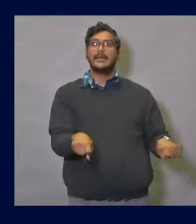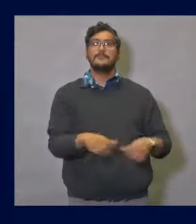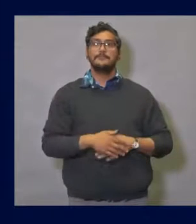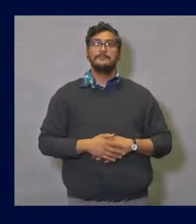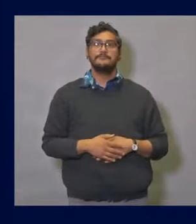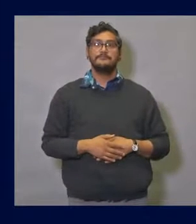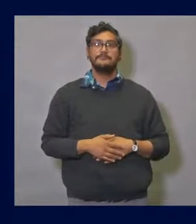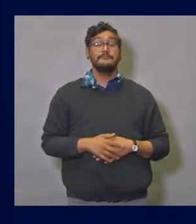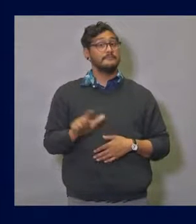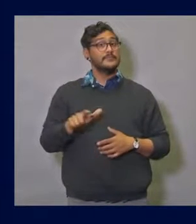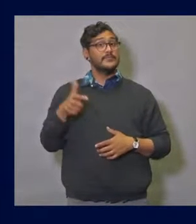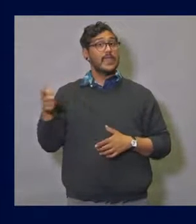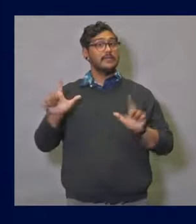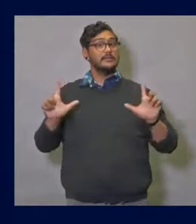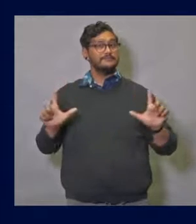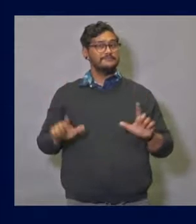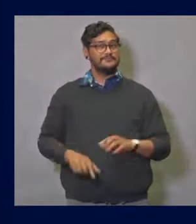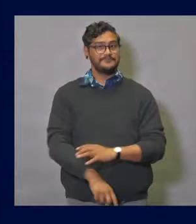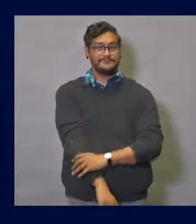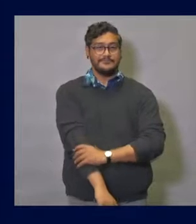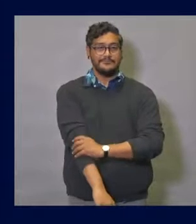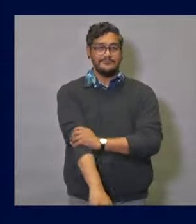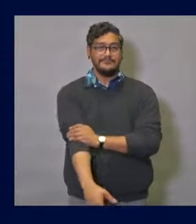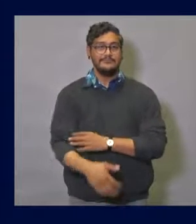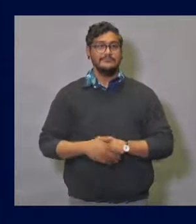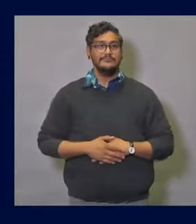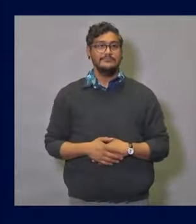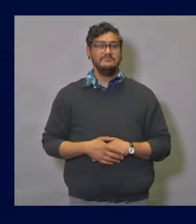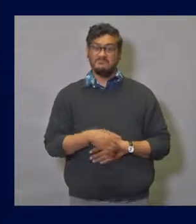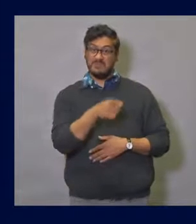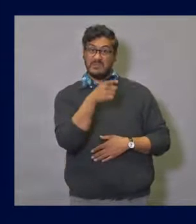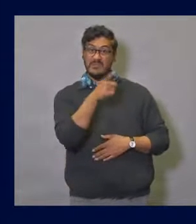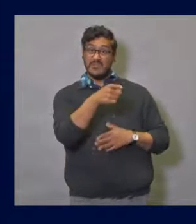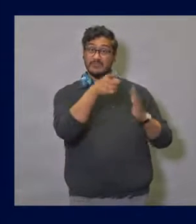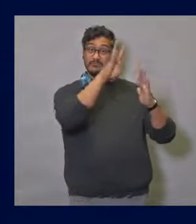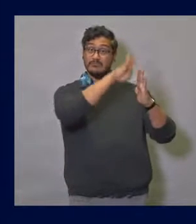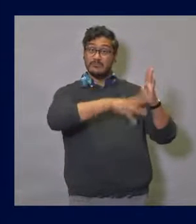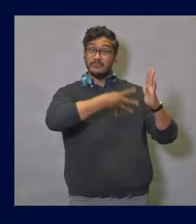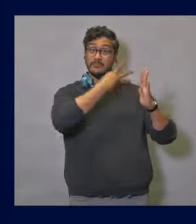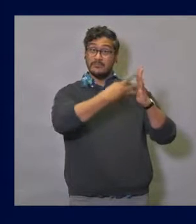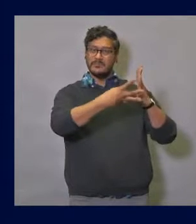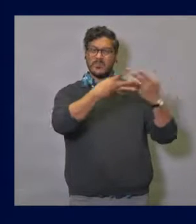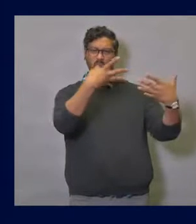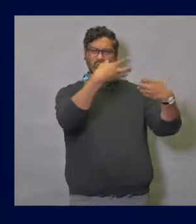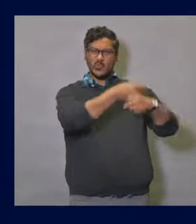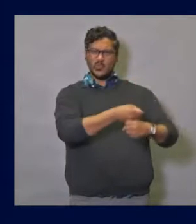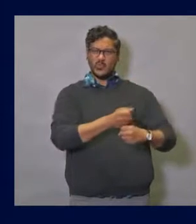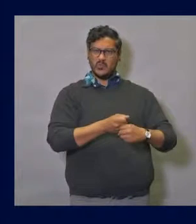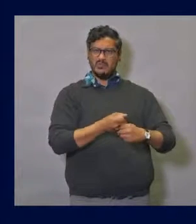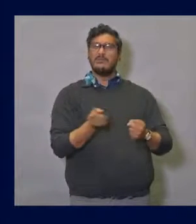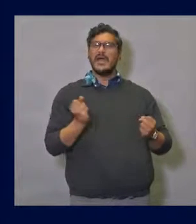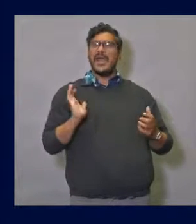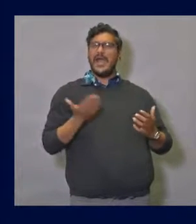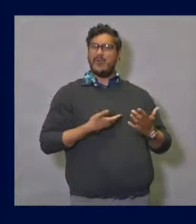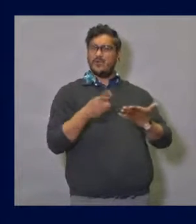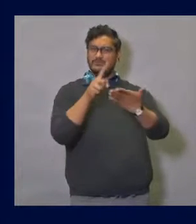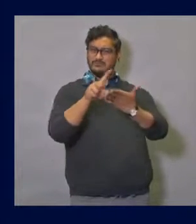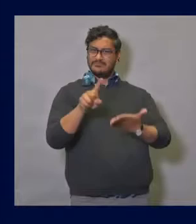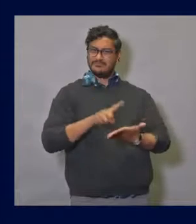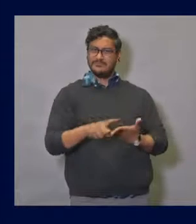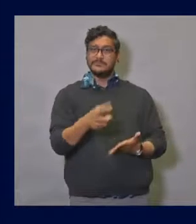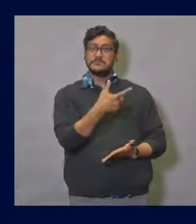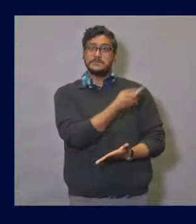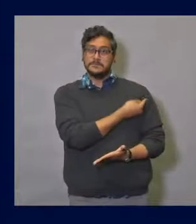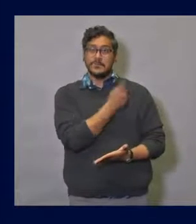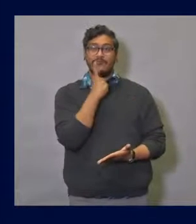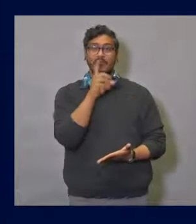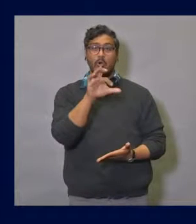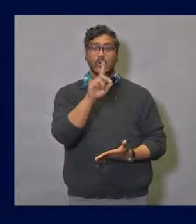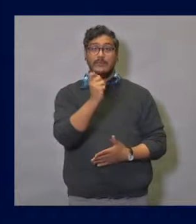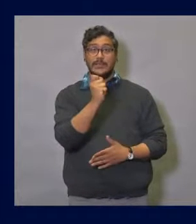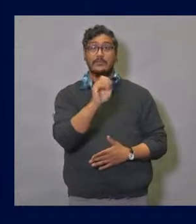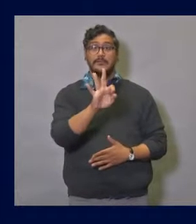MANTENIMIENTO, PERSONAS QUE